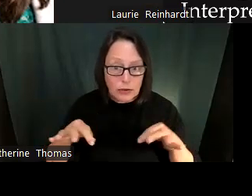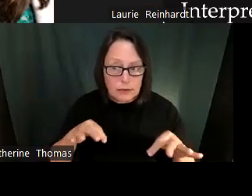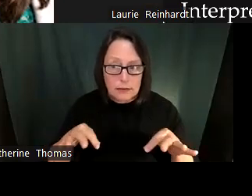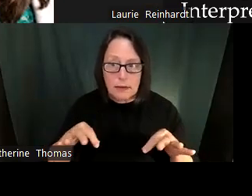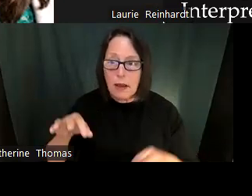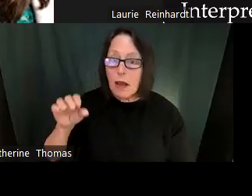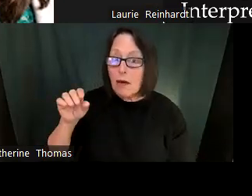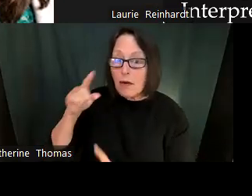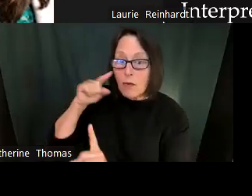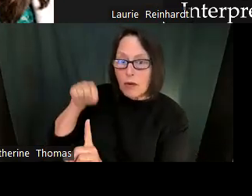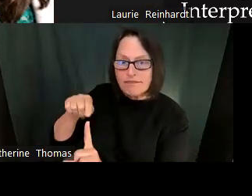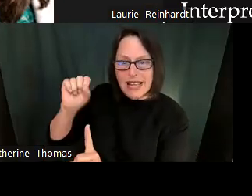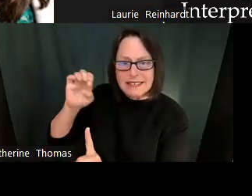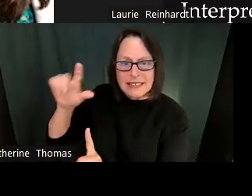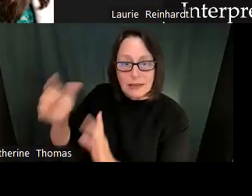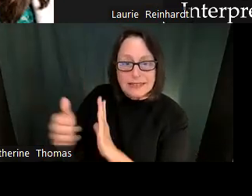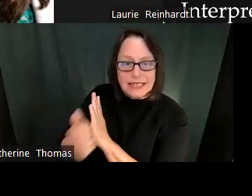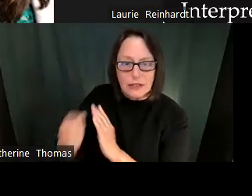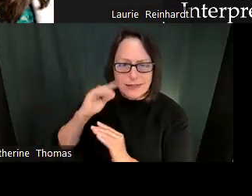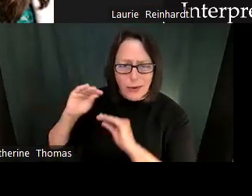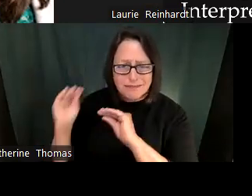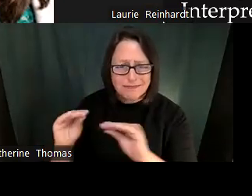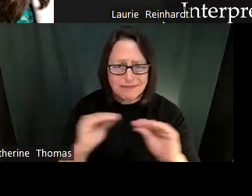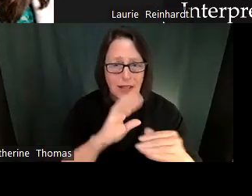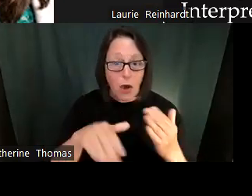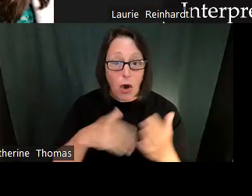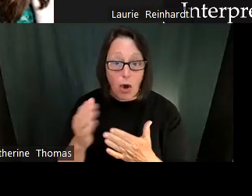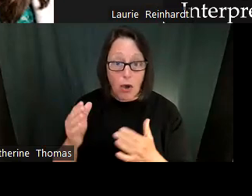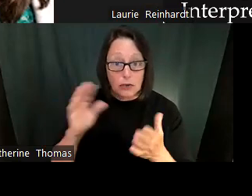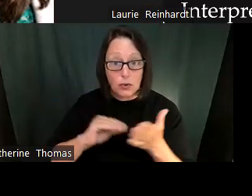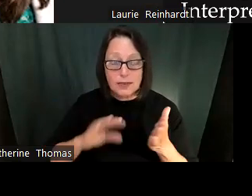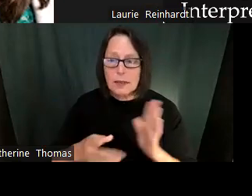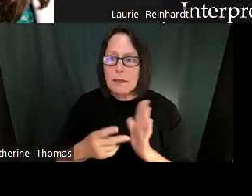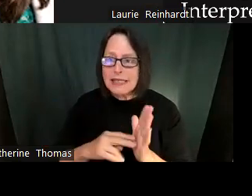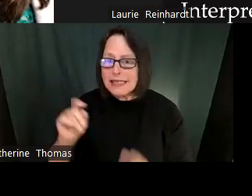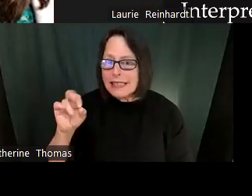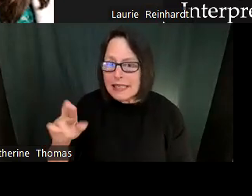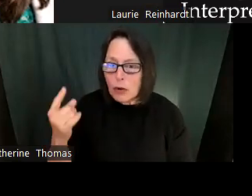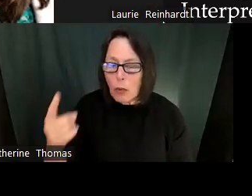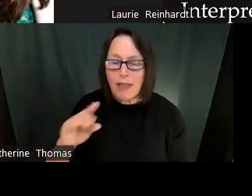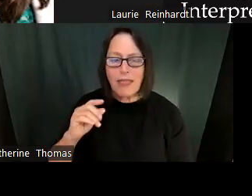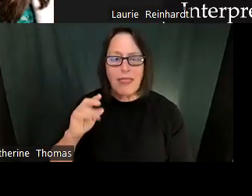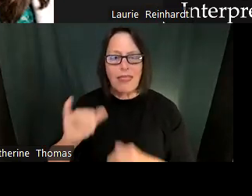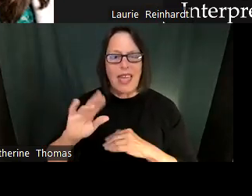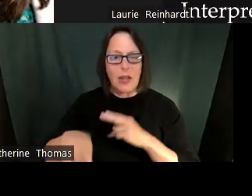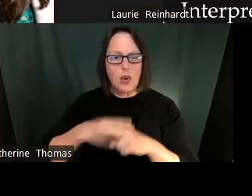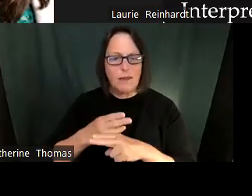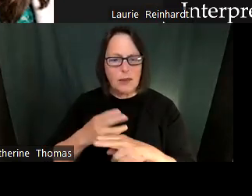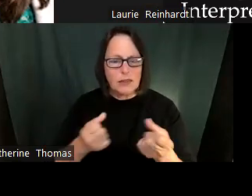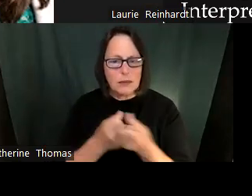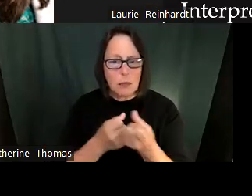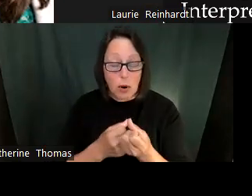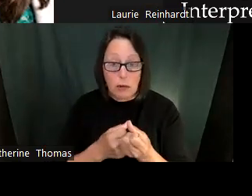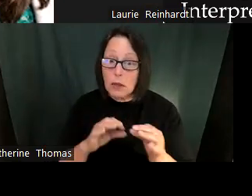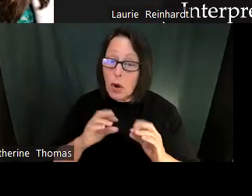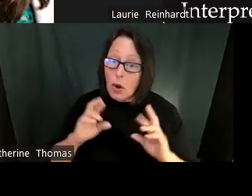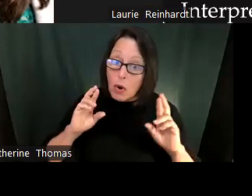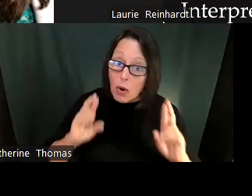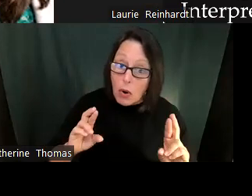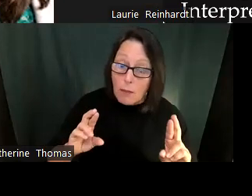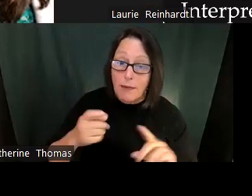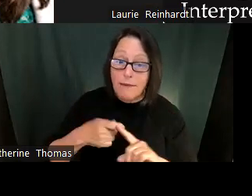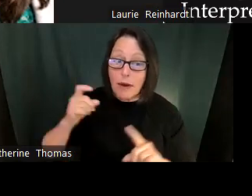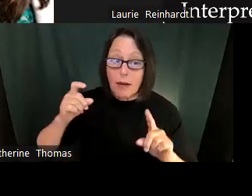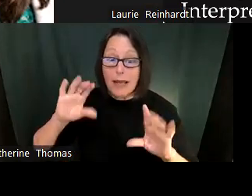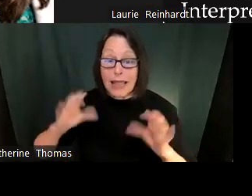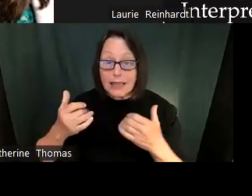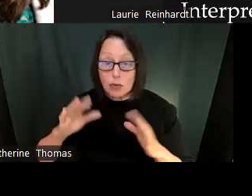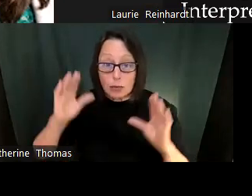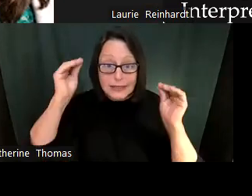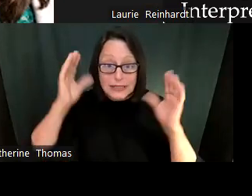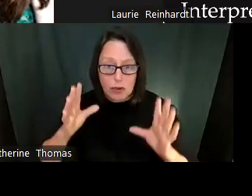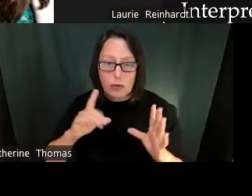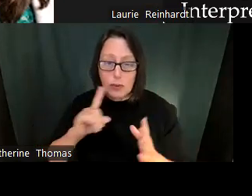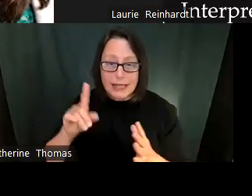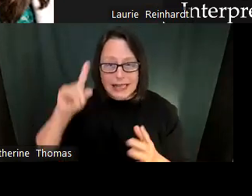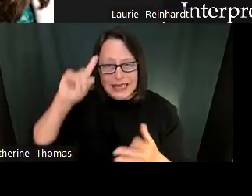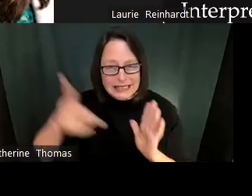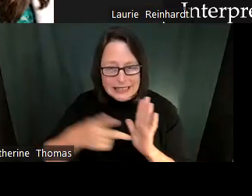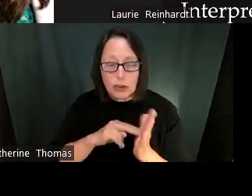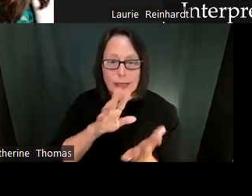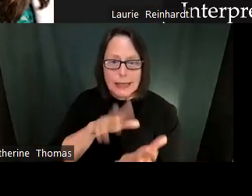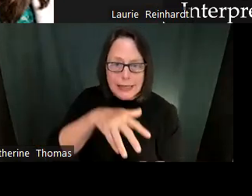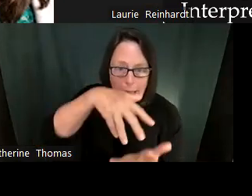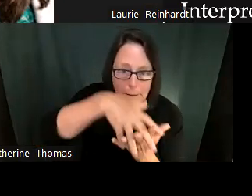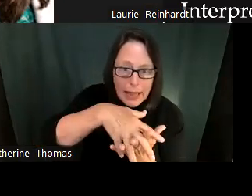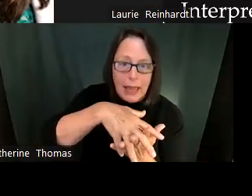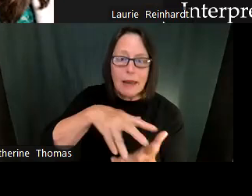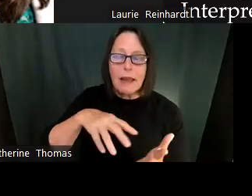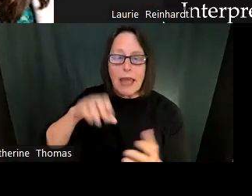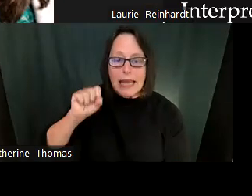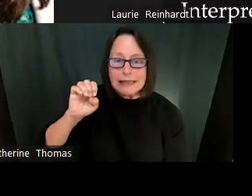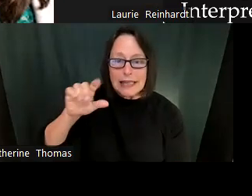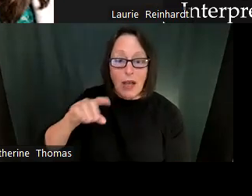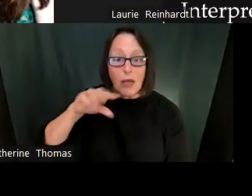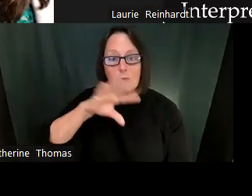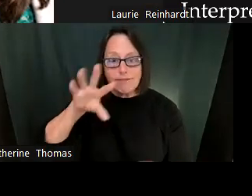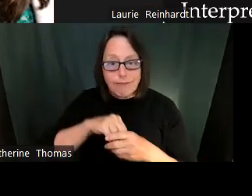And there we go. Okay, really delay. So when we're talking about We're talking about the explicit instruction.